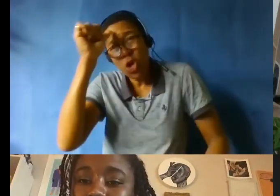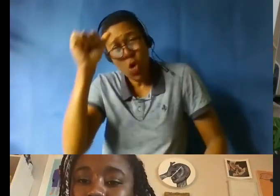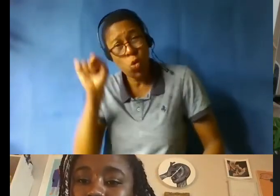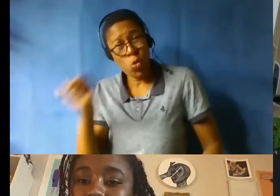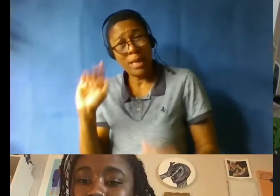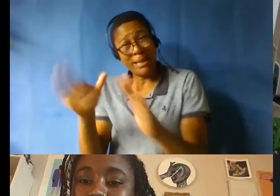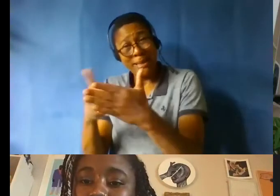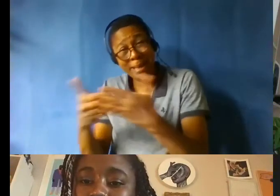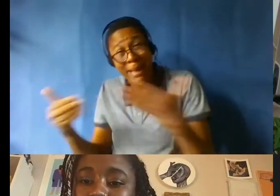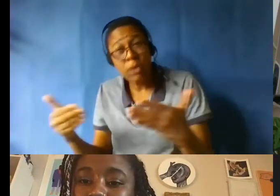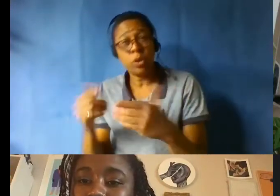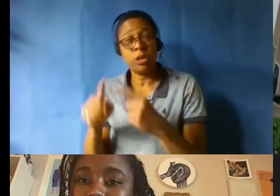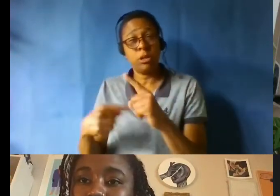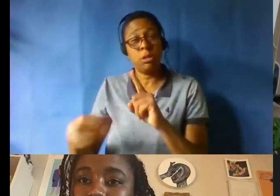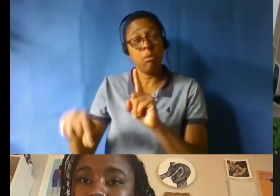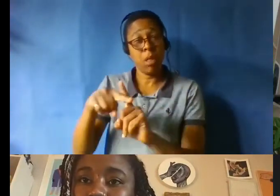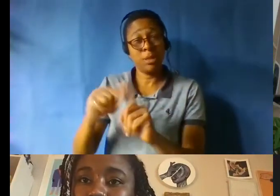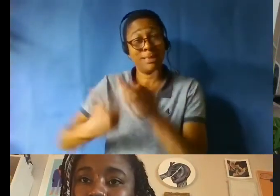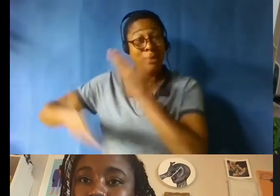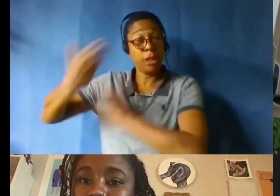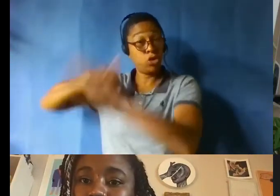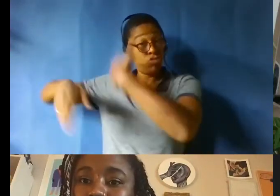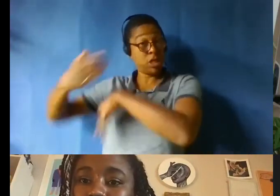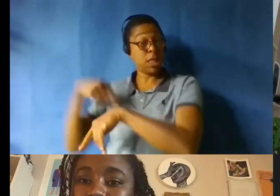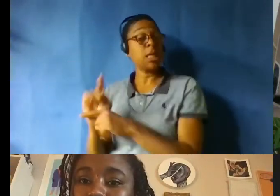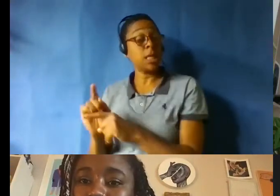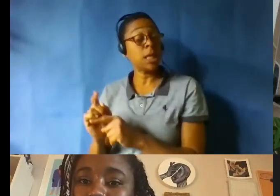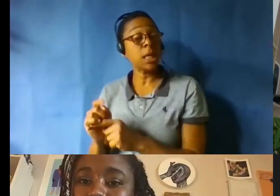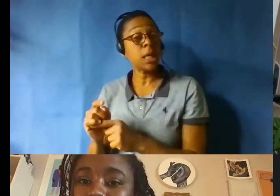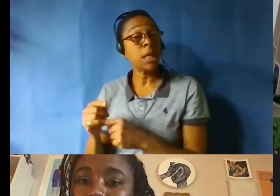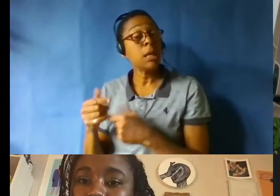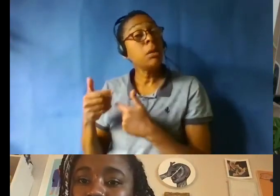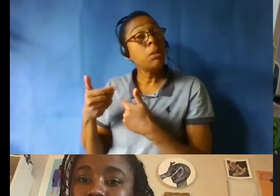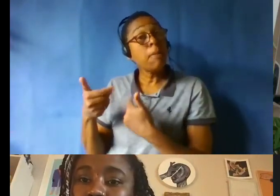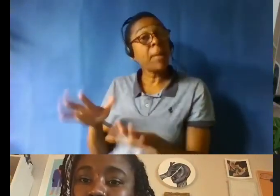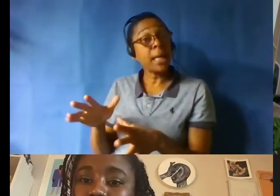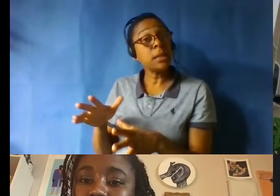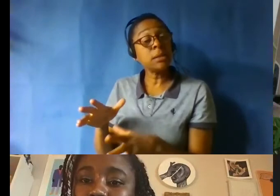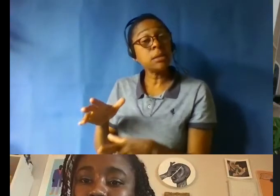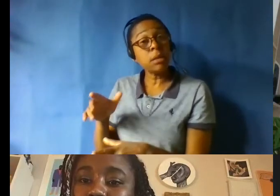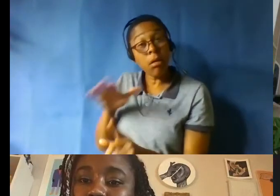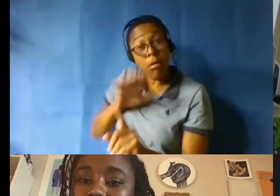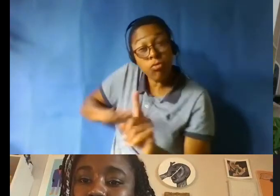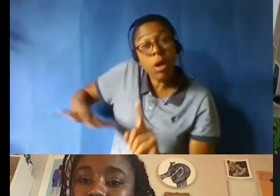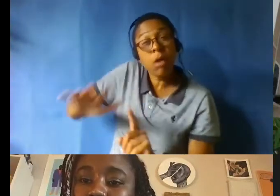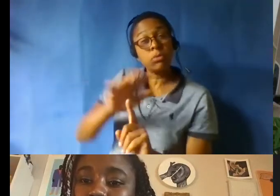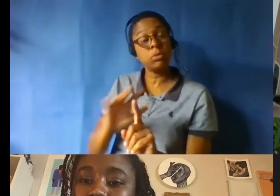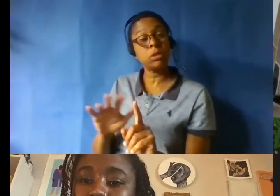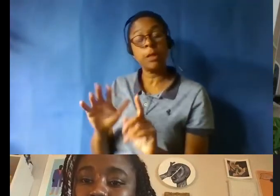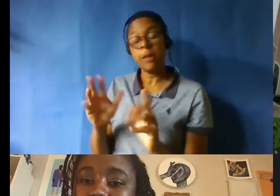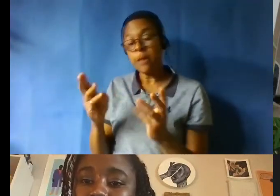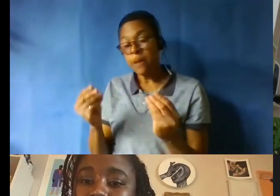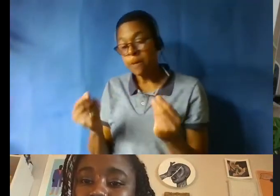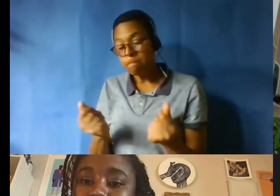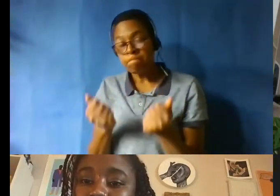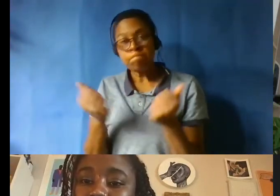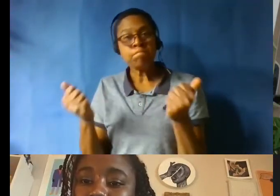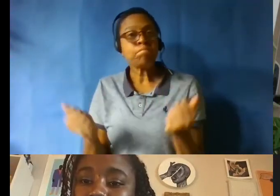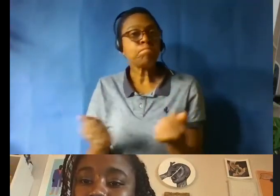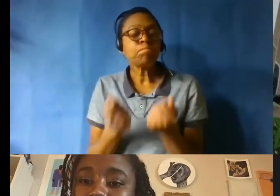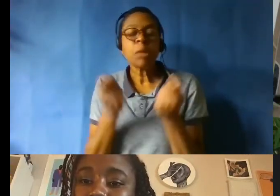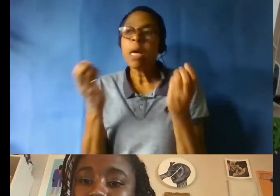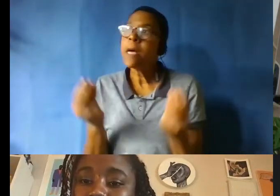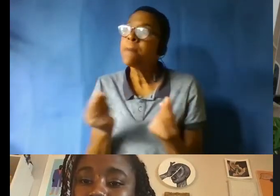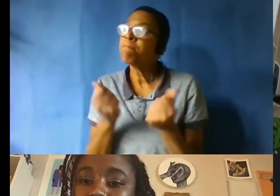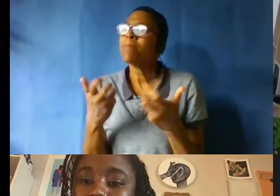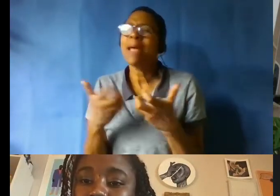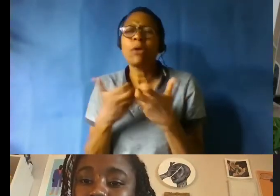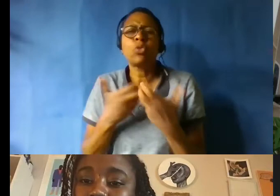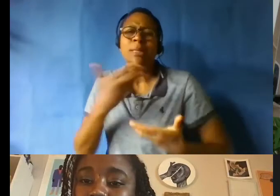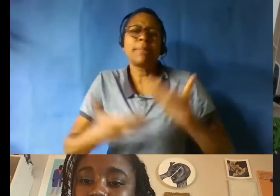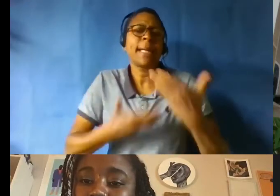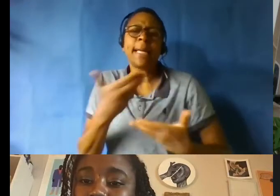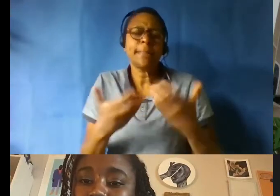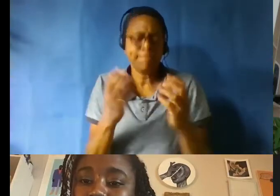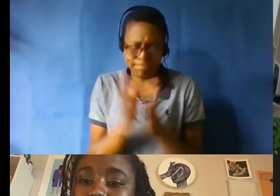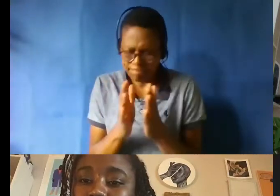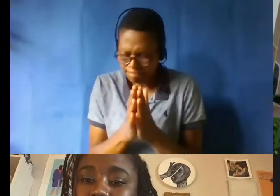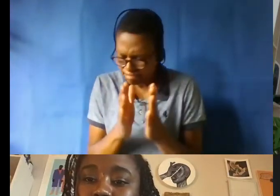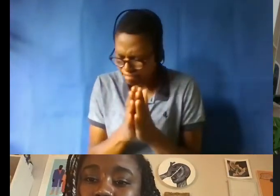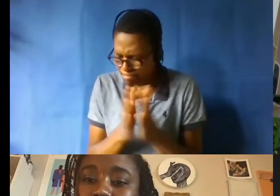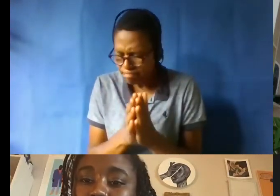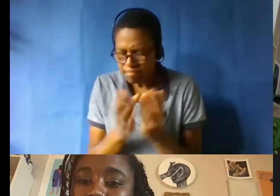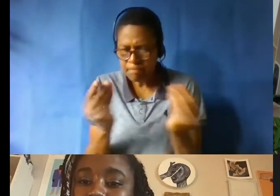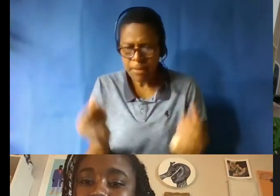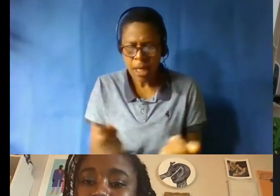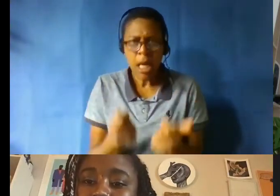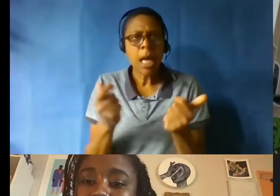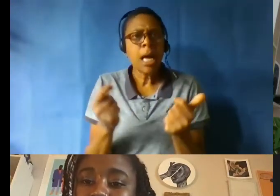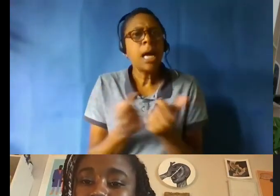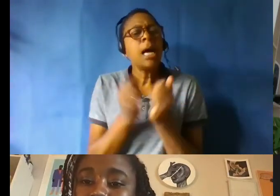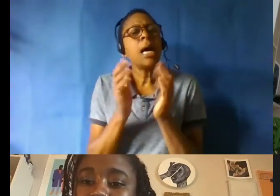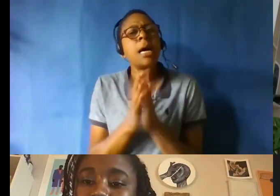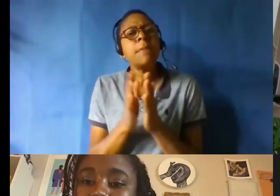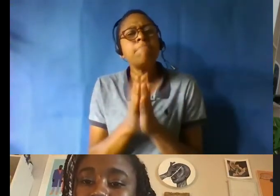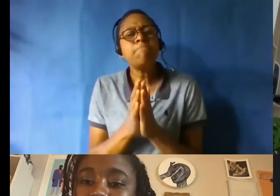history that has been studied about how can I say about the communities that